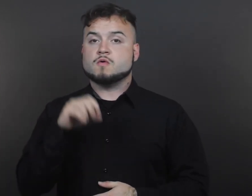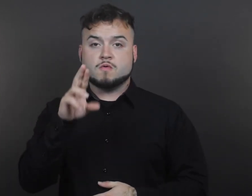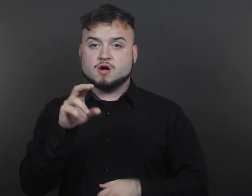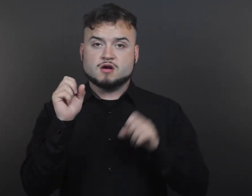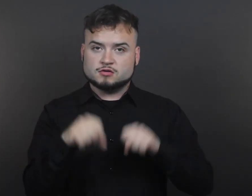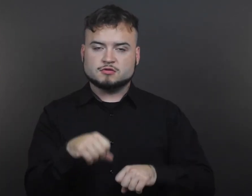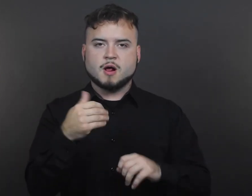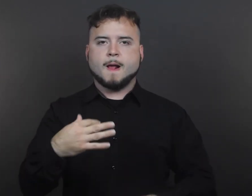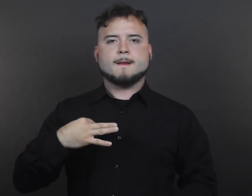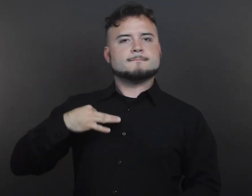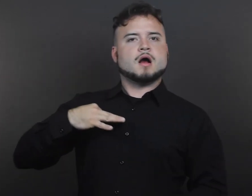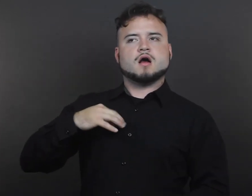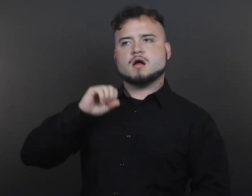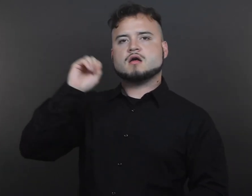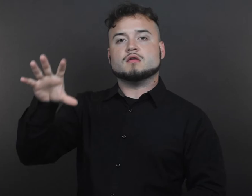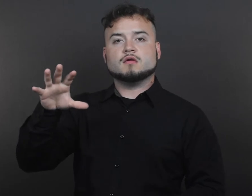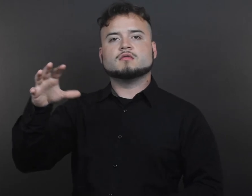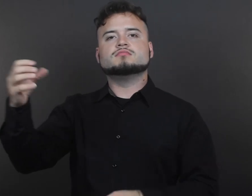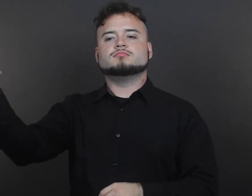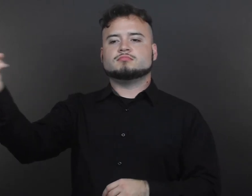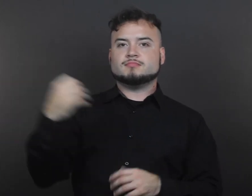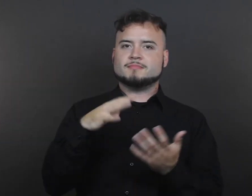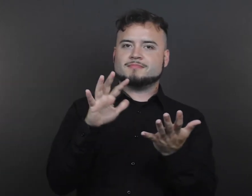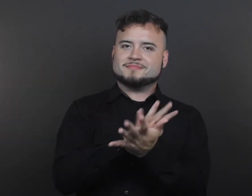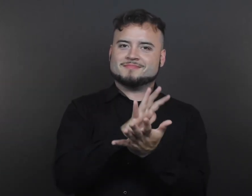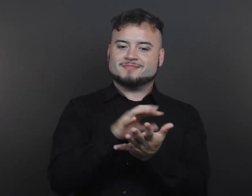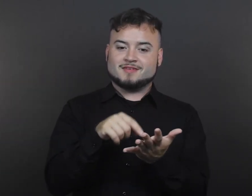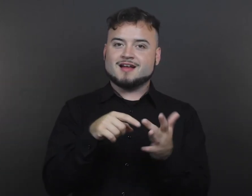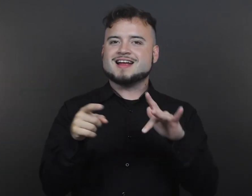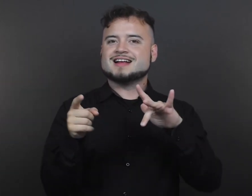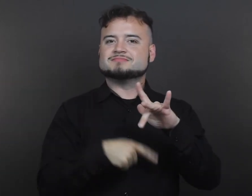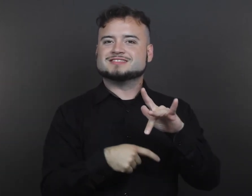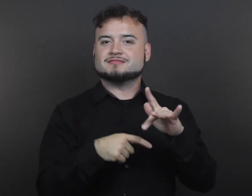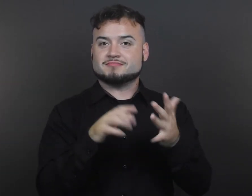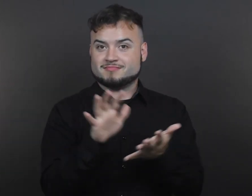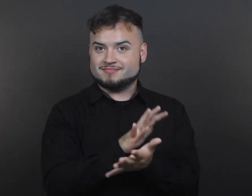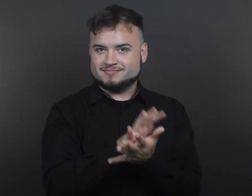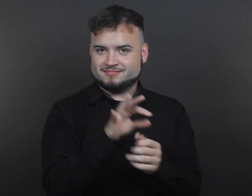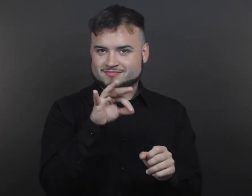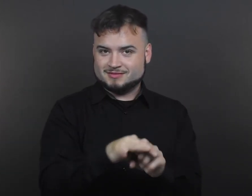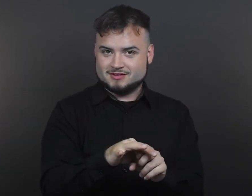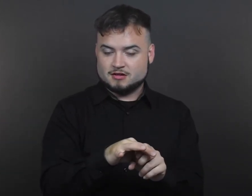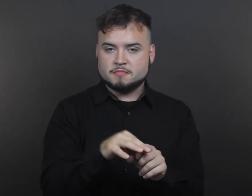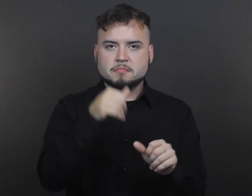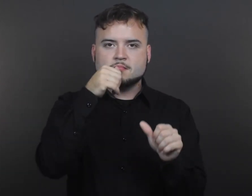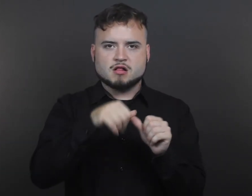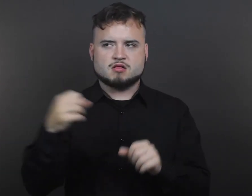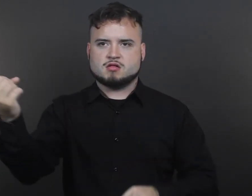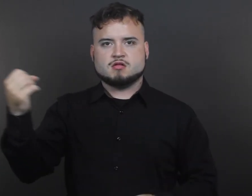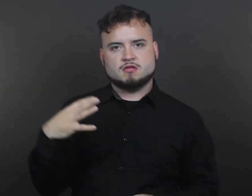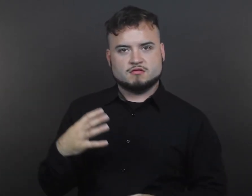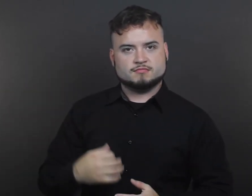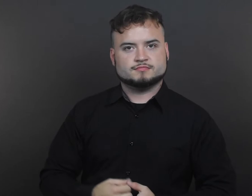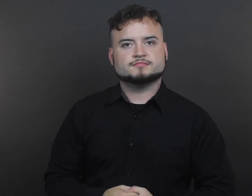You can also apply to have an absentee ballot sent to you in the mail.